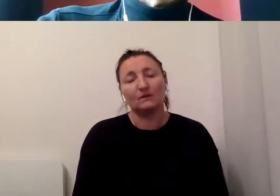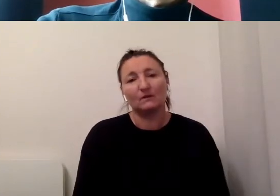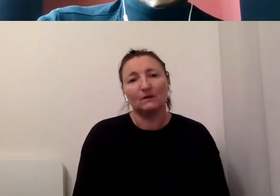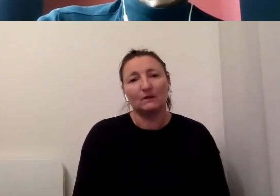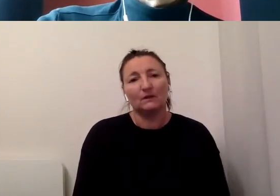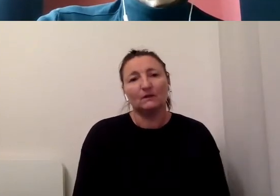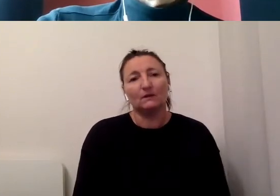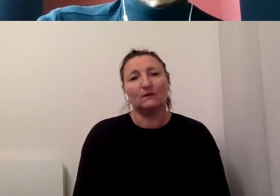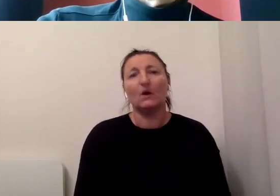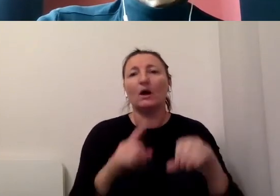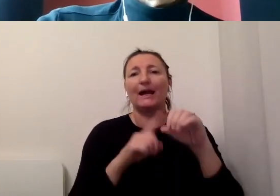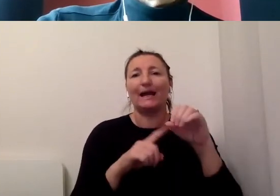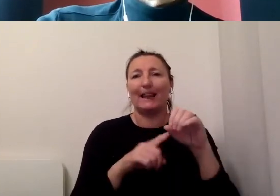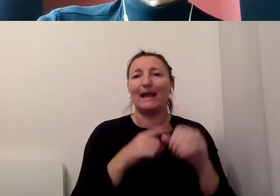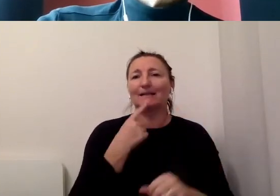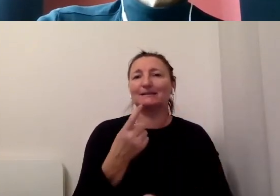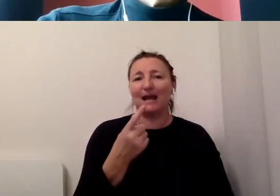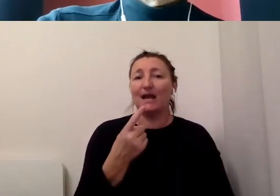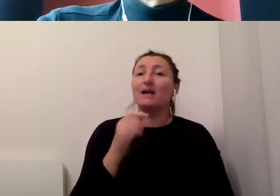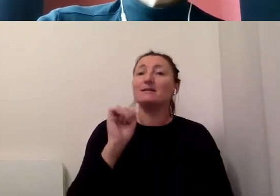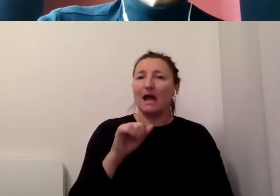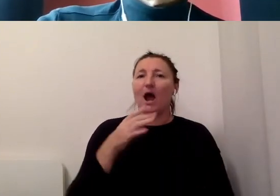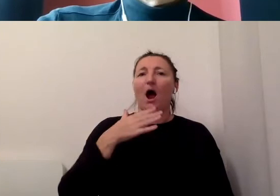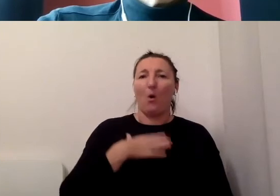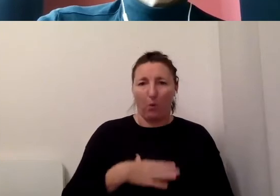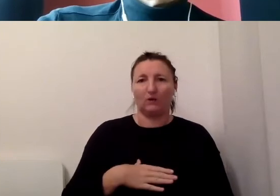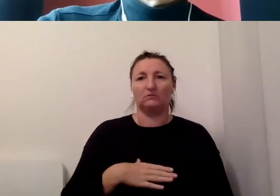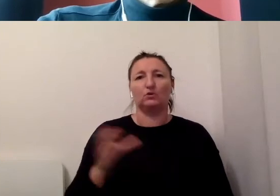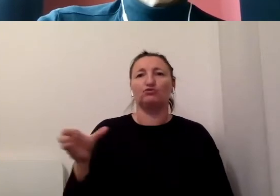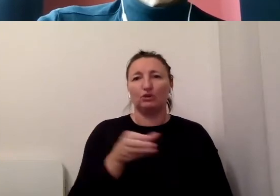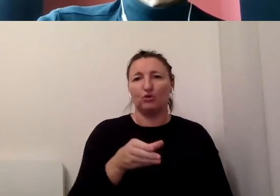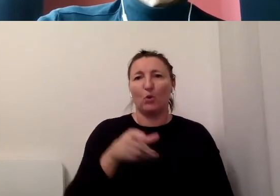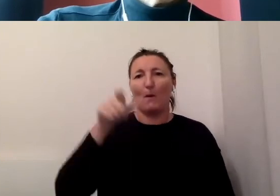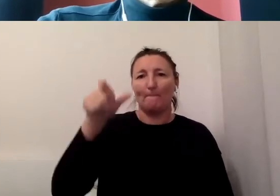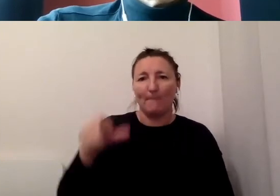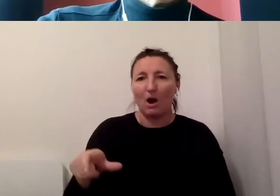who feels really really comfortable around people with disabilities because it become awkward,